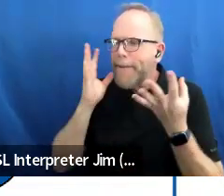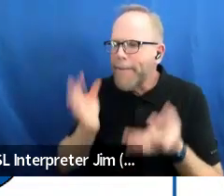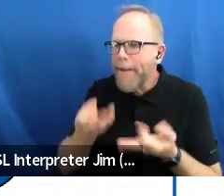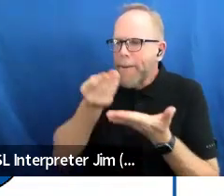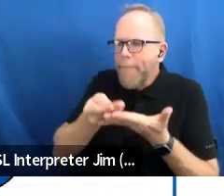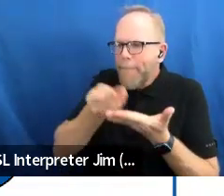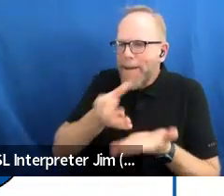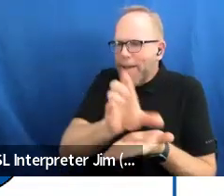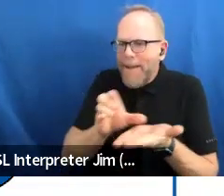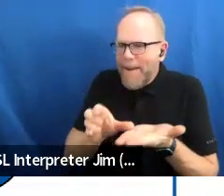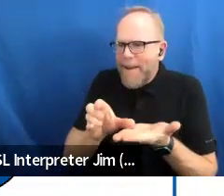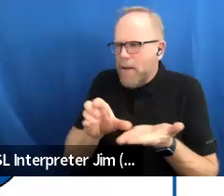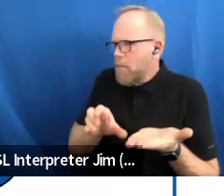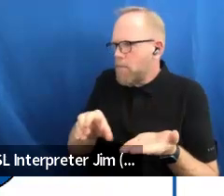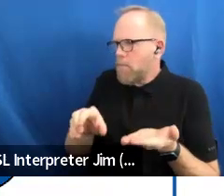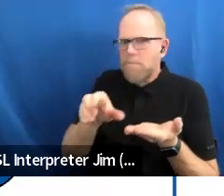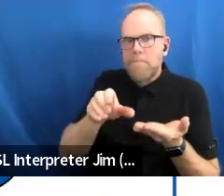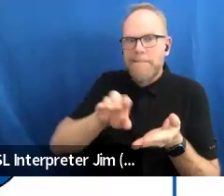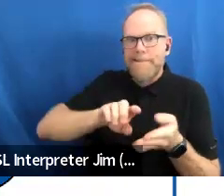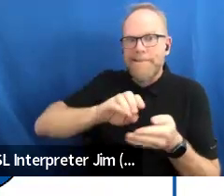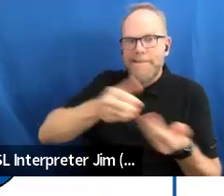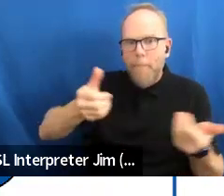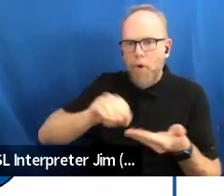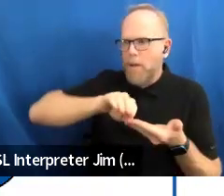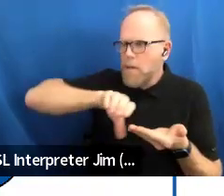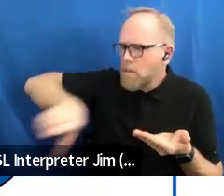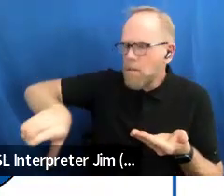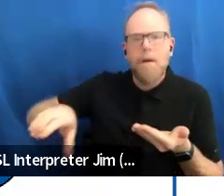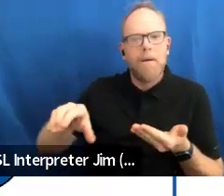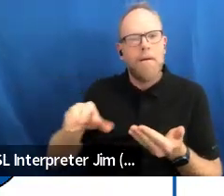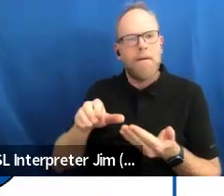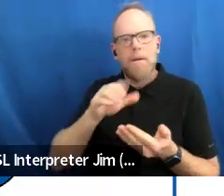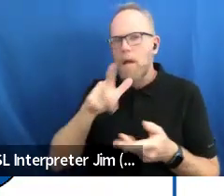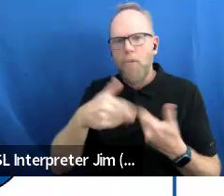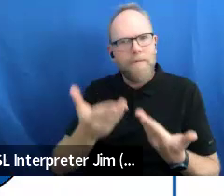You have to actually make some money be available for services and supports in the community.